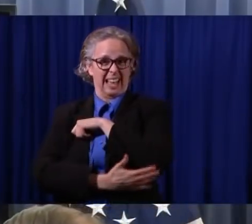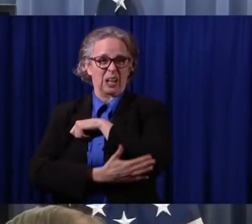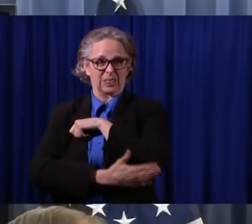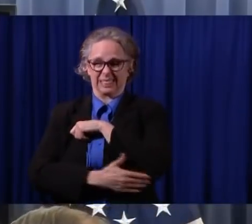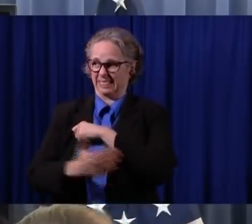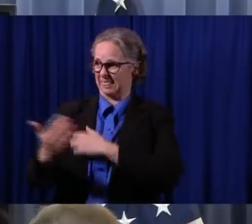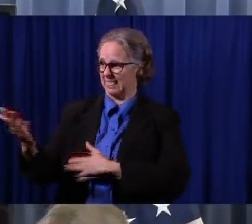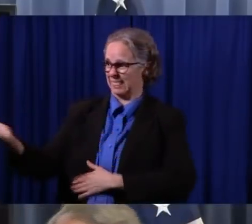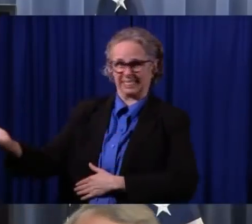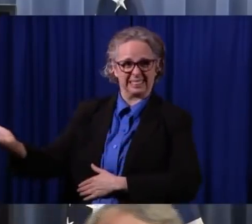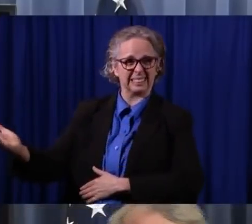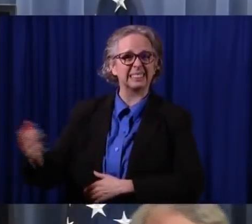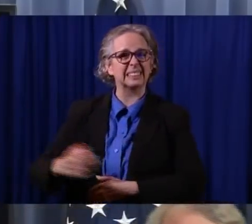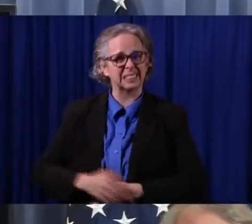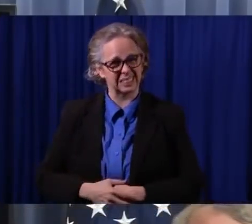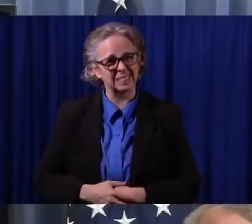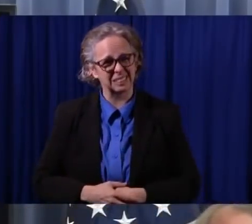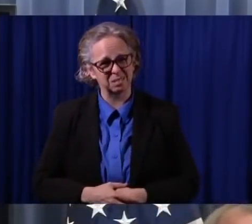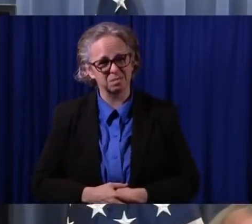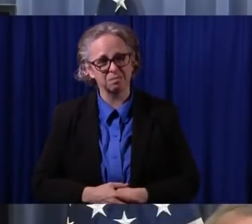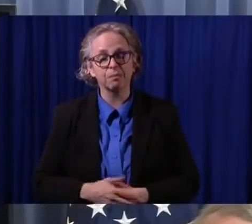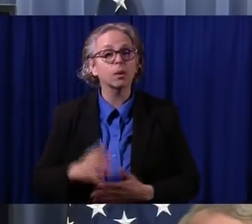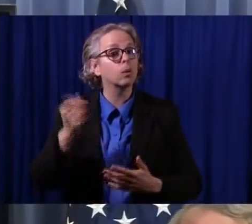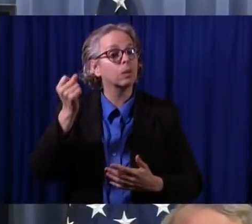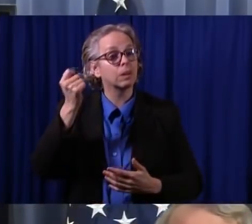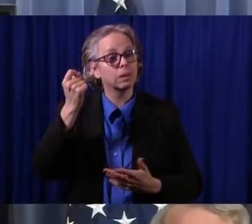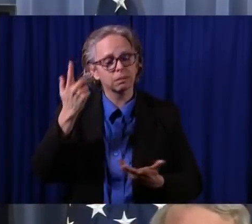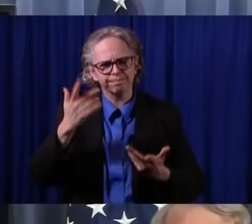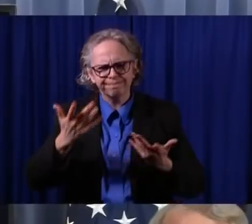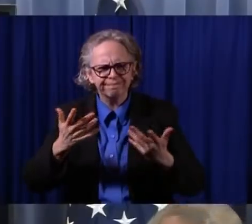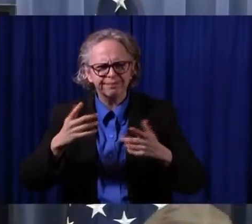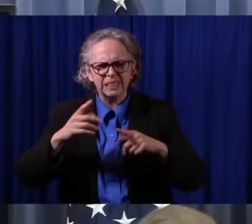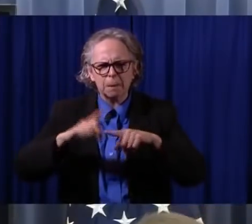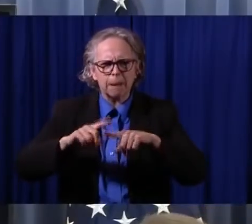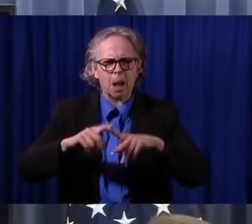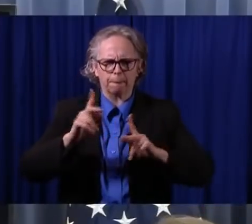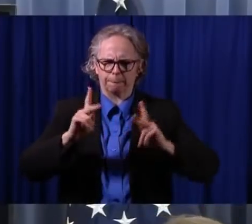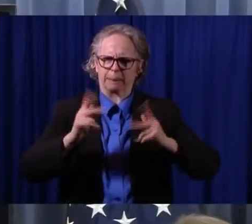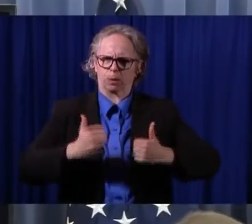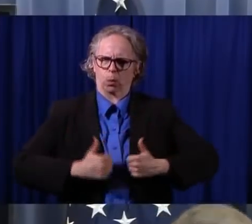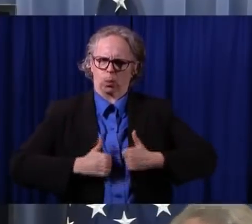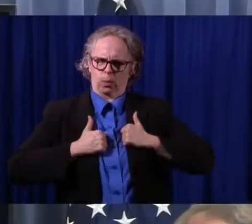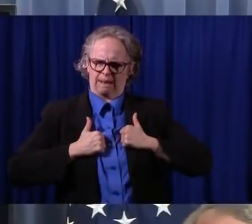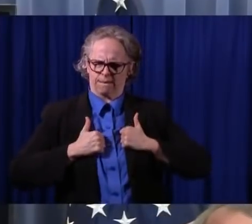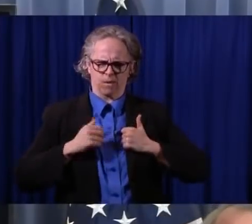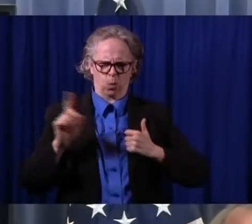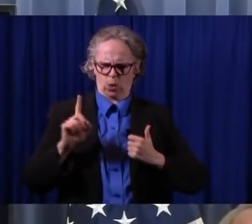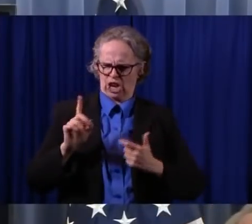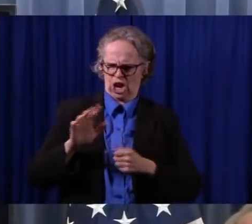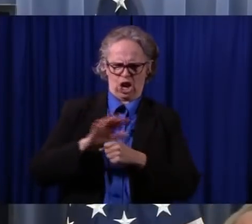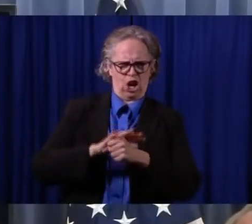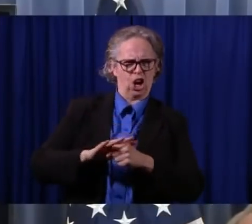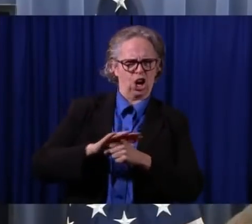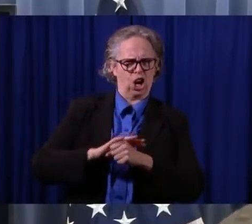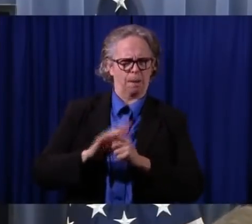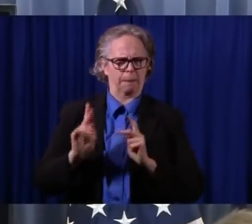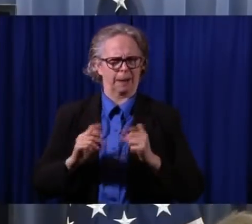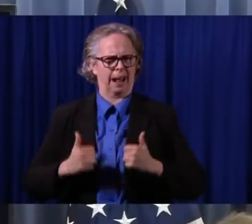LET'S LOOK AT THE ZIP CODES. AGAIN, WARREN COUNTY, YOU CAN SEE THE NUMBERS ARE BASED ON